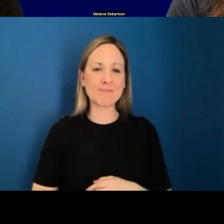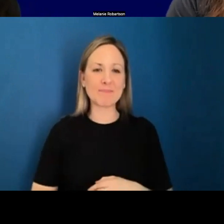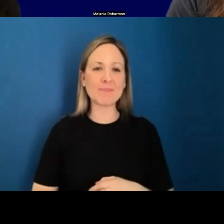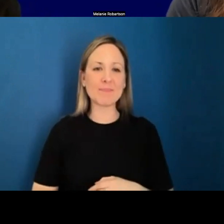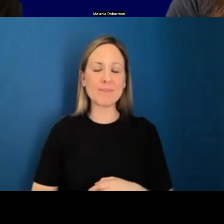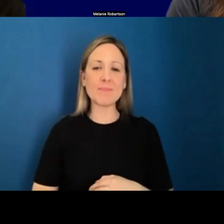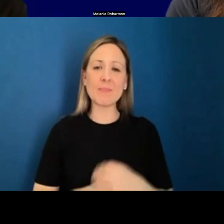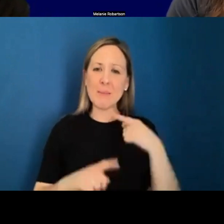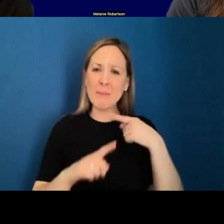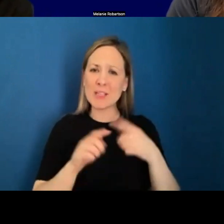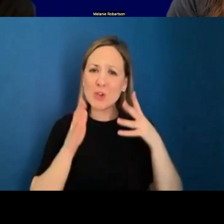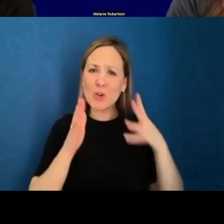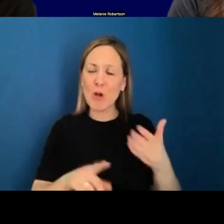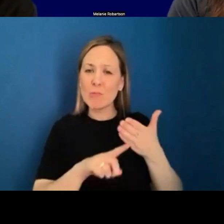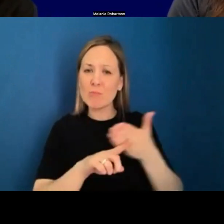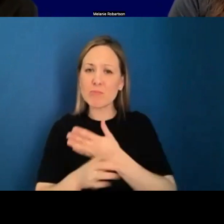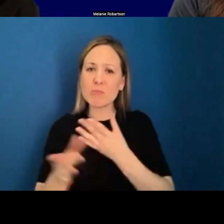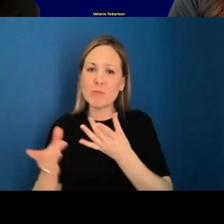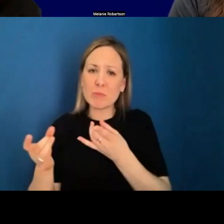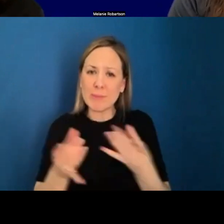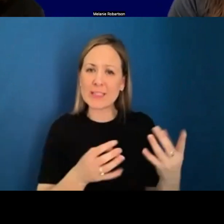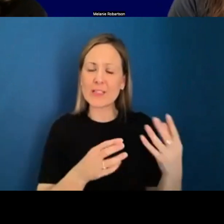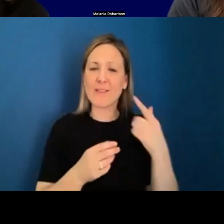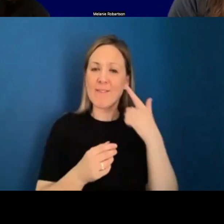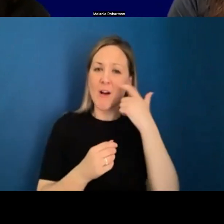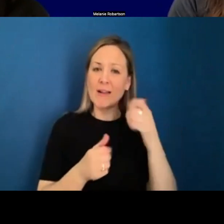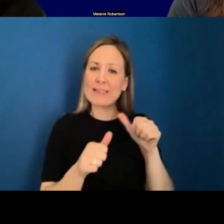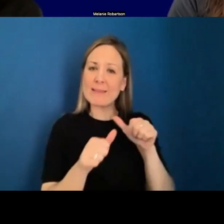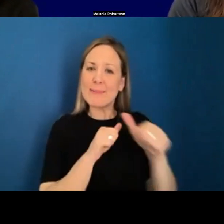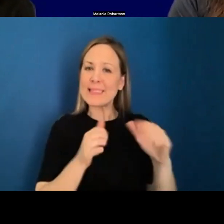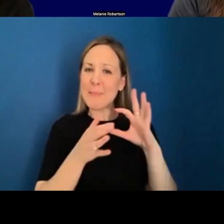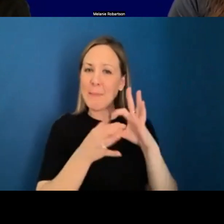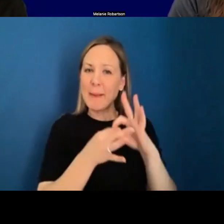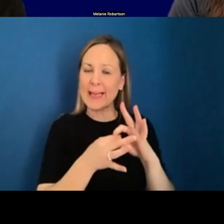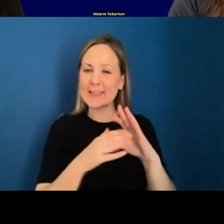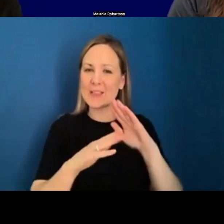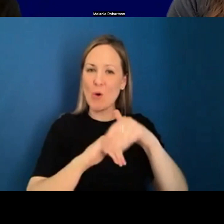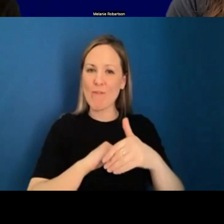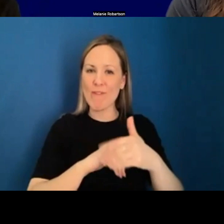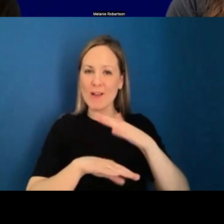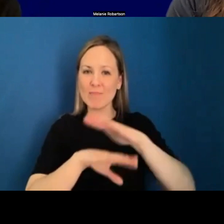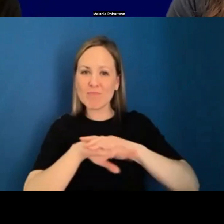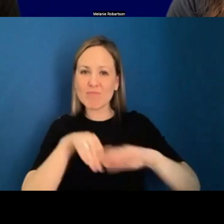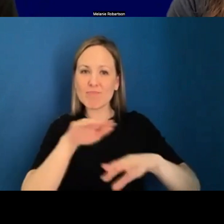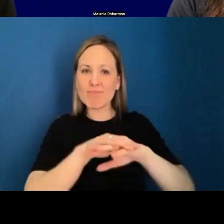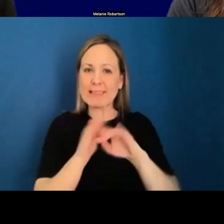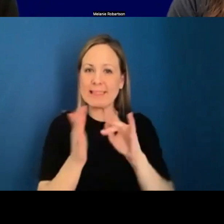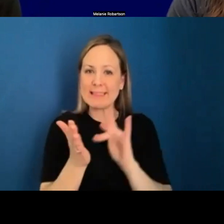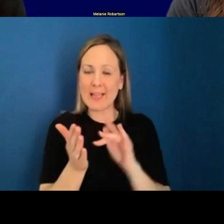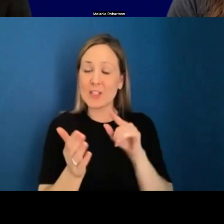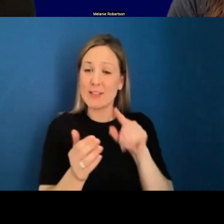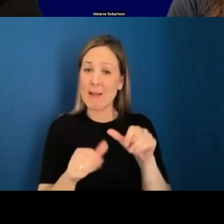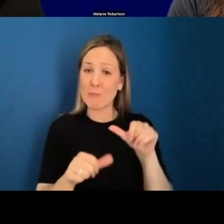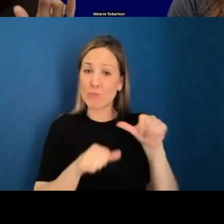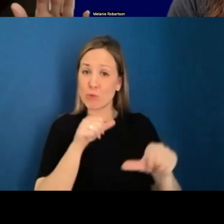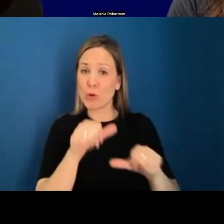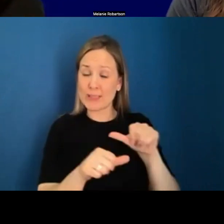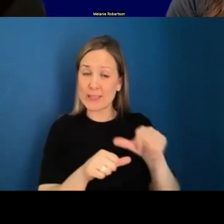of time to find the place to do that tactile. That process in itself, again, we talk about